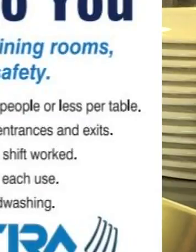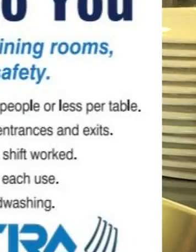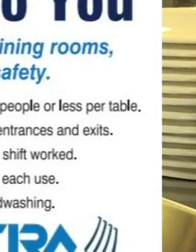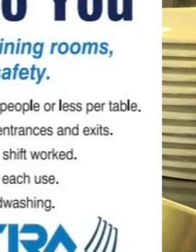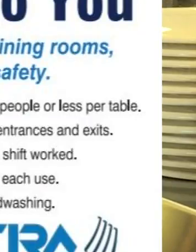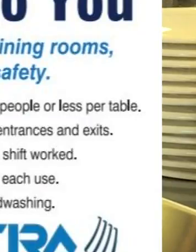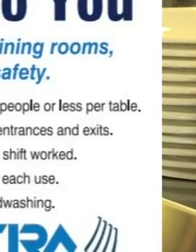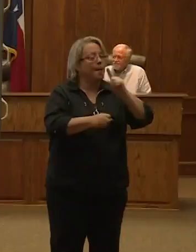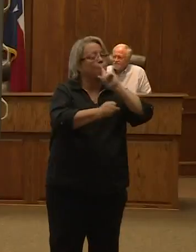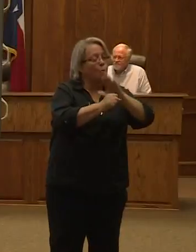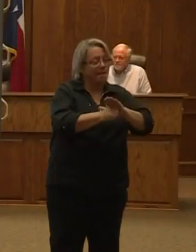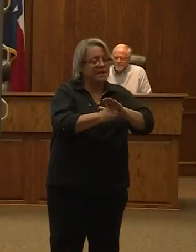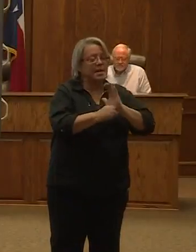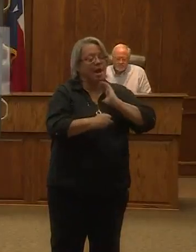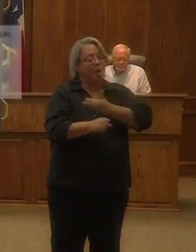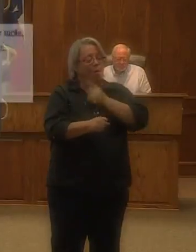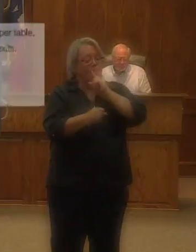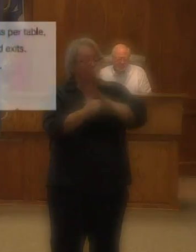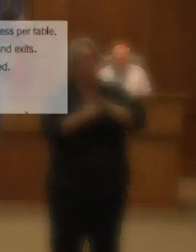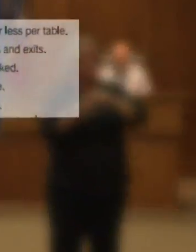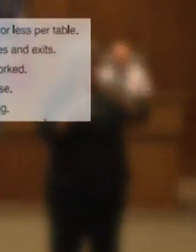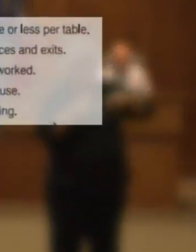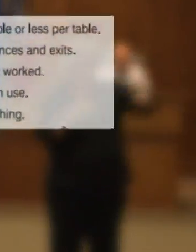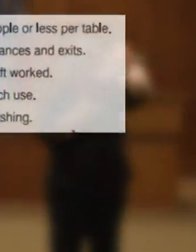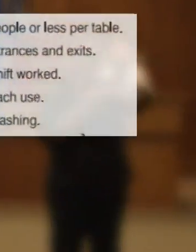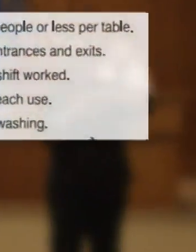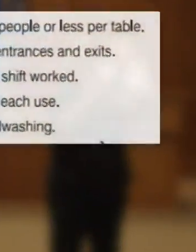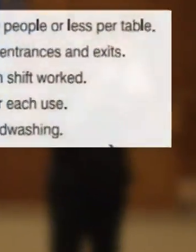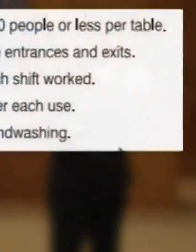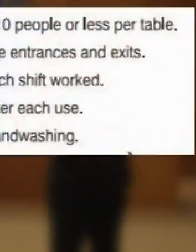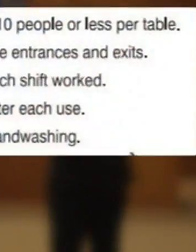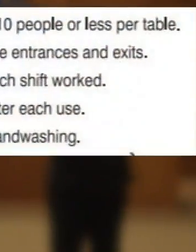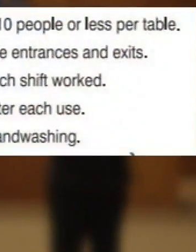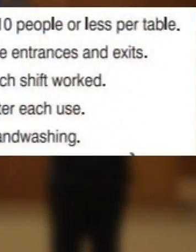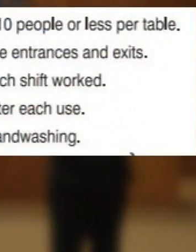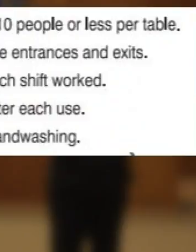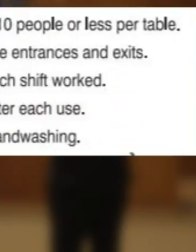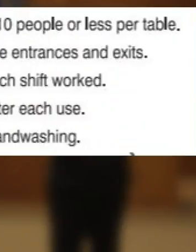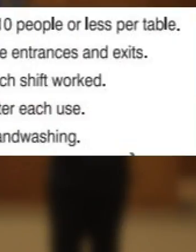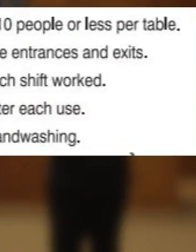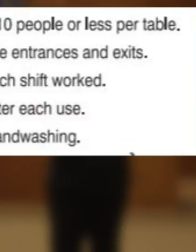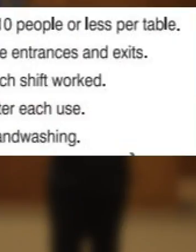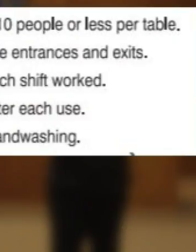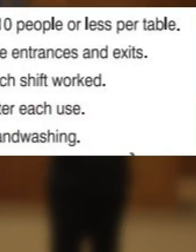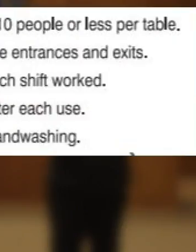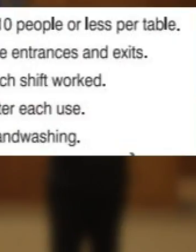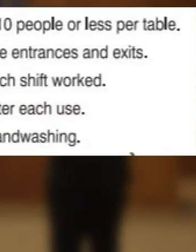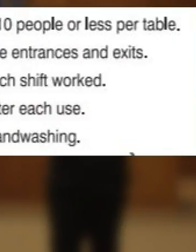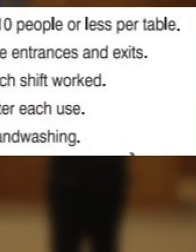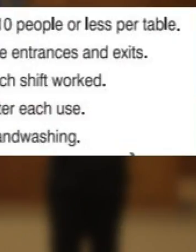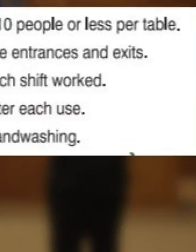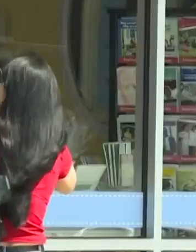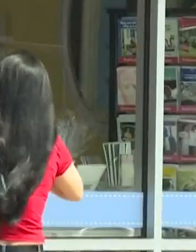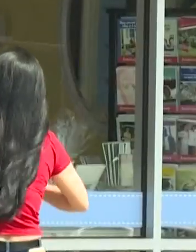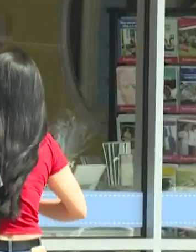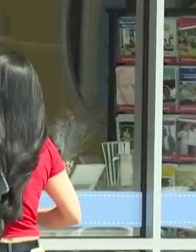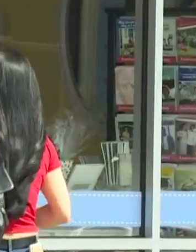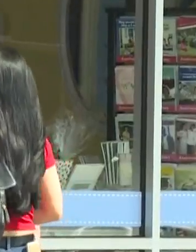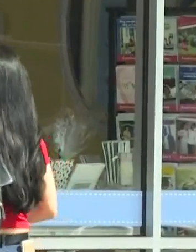STICKER OUTLI+@NING A PROMISE TO VISITORS. VISITORS. "OUR VISITORS. "OUR PROMISE VISITORS. "OUR PROMISE TO VISITORS. "OUR PROMISE TO YOU VISITORS. "OUR PROMISE TO YOU IS VISITORS. "OUR PROMISE TO YOU IS TO VISITORS. "OUR PROMISE TO YOU IS TO ENSURE VISITORS. "OUR PROMISE TO YOU IS TO ENSURE EVERYONE VISITORS. "OUR PROMISE TO YOU IS TO ENSURE EVERYONE IS VISITORS. "OUR PROMISE TO YOU IS TO ENSURE EVERYONE IS SAFE VISITORS. "OUR PROMISE TO YOU IS TO ENSURE EVERYONE IS SAFE AS VISITORS. "OUR PROMISE TO YOU IS TO ENSURE EVERYONE IS SAFE AS WE VISITORS. "OUR PROMISE TO YOU IS TO ENSURE EVERYONE IS SAFE AS WE WELCOME VISITORS. "OUR PROMISE TO YOU IS TO ENSURE EVERYONE IS SAFE AS WE WELCOME YOU VISITORS. "OUR PROMISE TO YOU IS TO ENSURE EVERYONE IS SAFE AS WE WELCOME YOU BACK VISITORS. "OUR PROMISE TO YOU IS TO ENSURE EVERYONE IS SAFE AS WE WELCOME YOU BACK INTO VISITORS. "OUR PROMISE TO YOU IS TO ENSURE EVERYONE IS SAFE AS WE WELCOME YOU BACK INTO OUR VISITORS. "OUR PROMISE TO YOU IS TO ENSURE EVERYONE IS SAFE AS WE WELCOME YOU BACK INTO OUR DINING TO ENSURE EVERYONE IS SAFE AS WE WELCOME YOU BACK INTO OUR DINING TO ENSURE EVERYONE IS SAFE AS WE WELCOME YOU BACK INTO OUR DINING ROOMS." TO ENSURE EVERYONE IS SAFE AS WE WELCOME YOU BACK INTO OUR DINING ROOMS." AS TO ENSURE EVERYONE IS SAFE AS WE WELCOME YOU BACK INTO OUR DINING ROOMS." AS SOME TO ENSURE EVERYONE IS SAFE AS WE WELCOME YOU BACK INTO OUR DINING ROOMS." AS SOME RESTAURANTS TO ENSURE EVERYONE IS SAFE AS WE WELCOME YOU BACK INTO OUR DINING ROOMS." AS SOME RESTAURANTS ARE WELCOME YOU BACK INTO OUR DINING ROOMS." AS SOME RESTAURANTS ARE ROOMS." AS SOME RESTAURANTS ARE